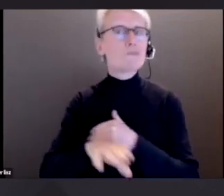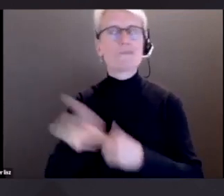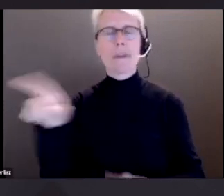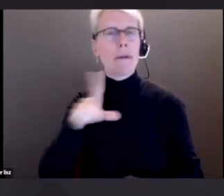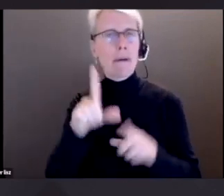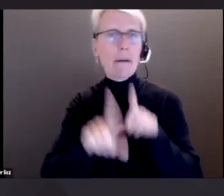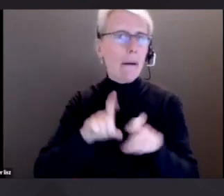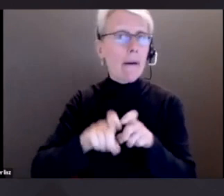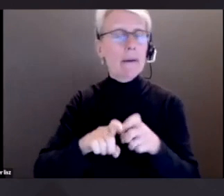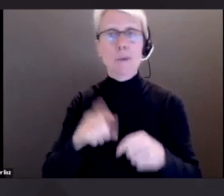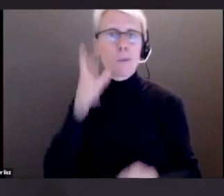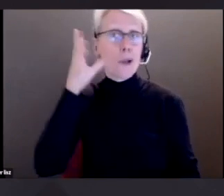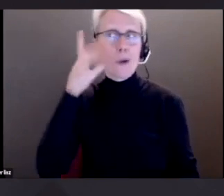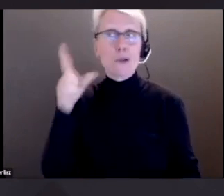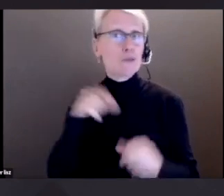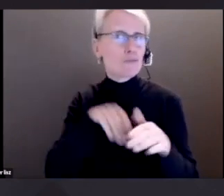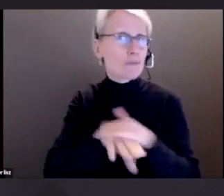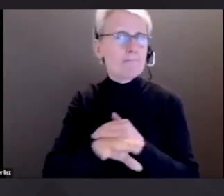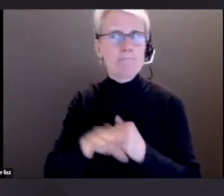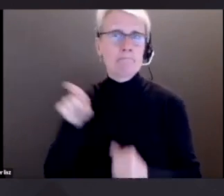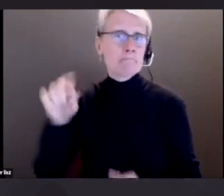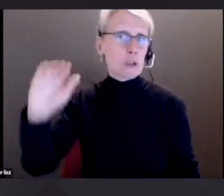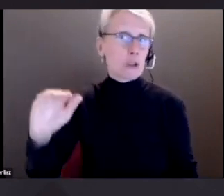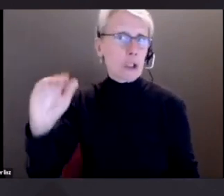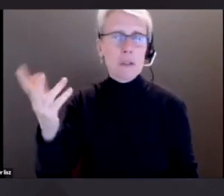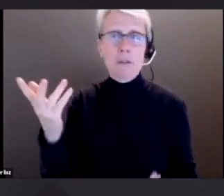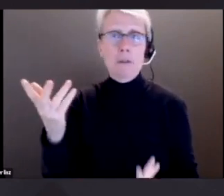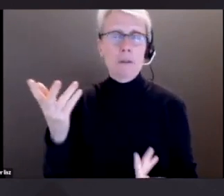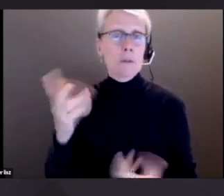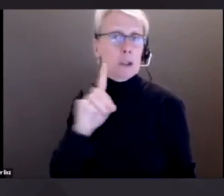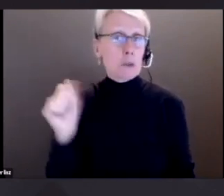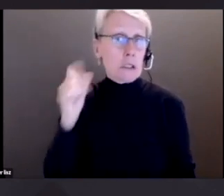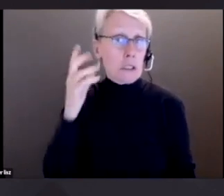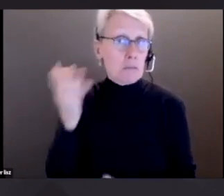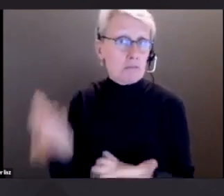that has experiencing disability and was wondering if we would, you know, be able to fit them into our team.